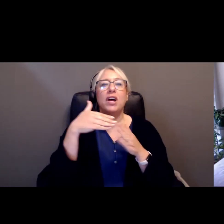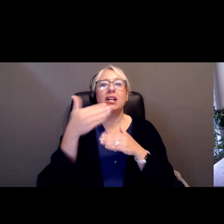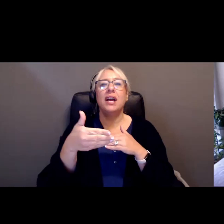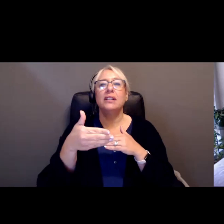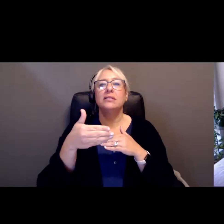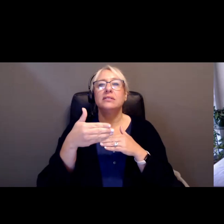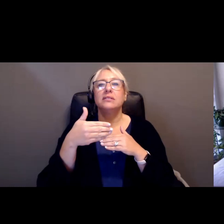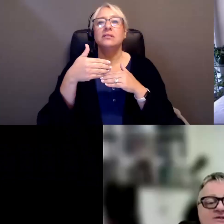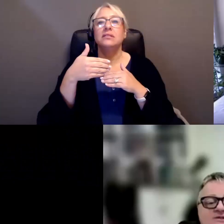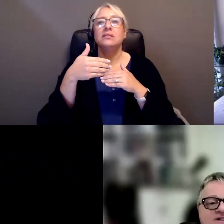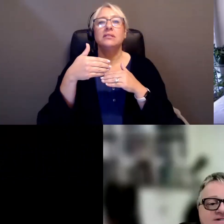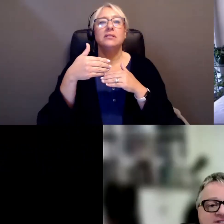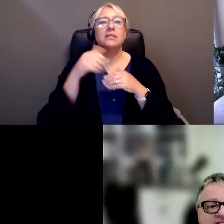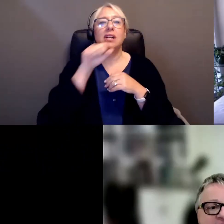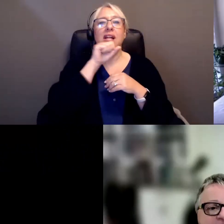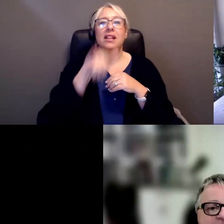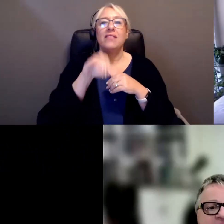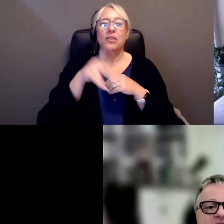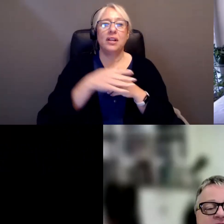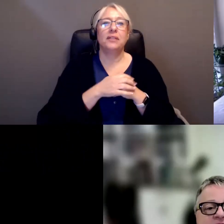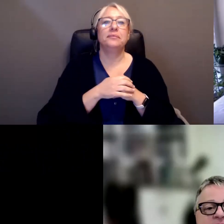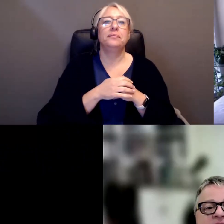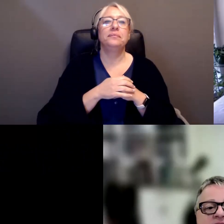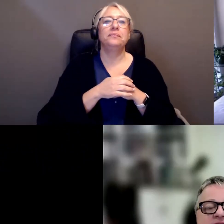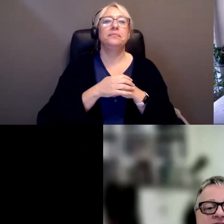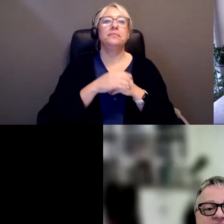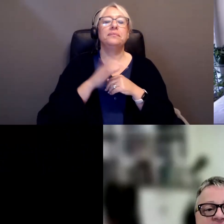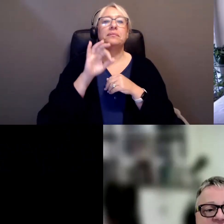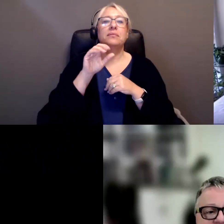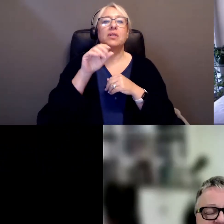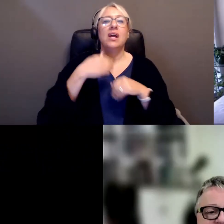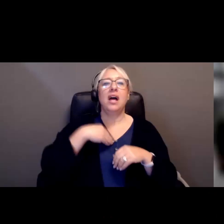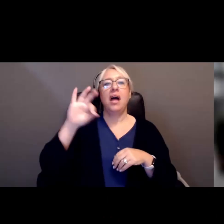I’d love that. >> FRAN ODETTE: I'm Fran Odette and